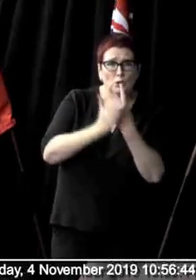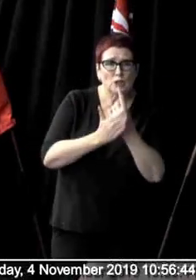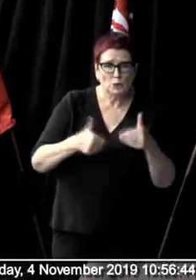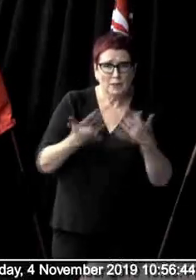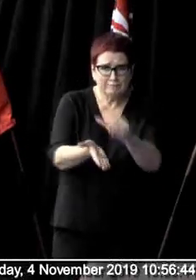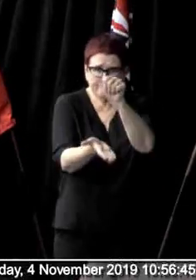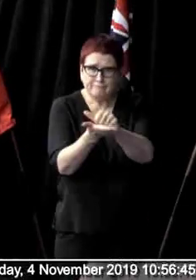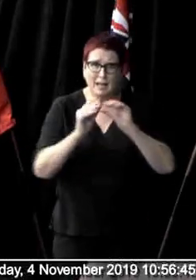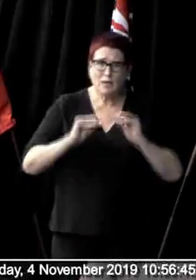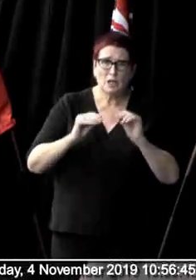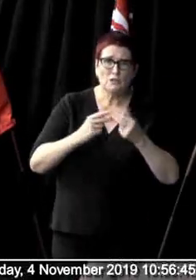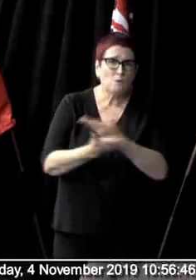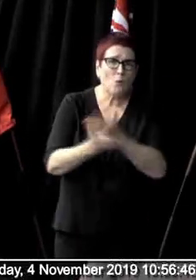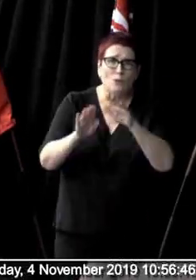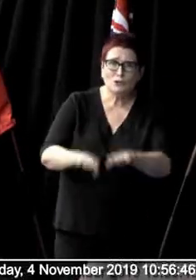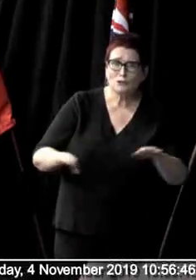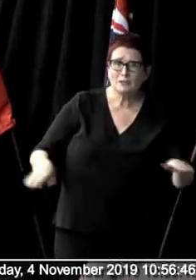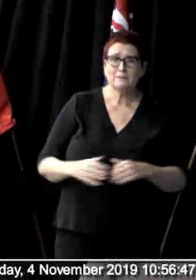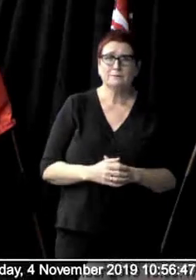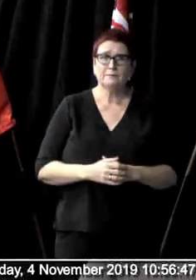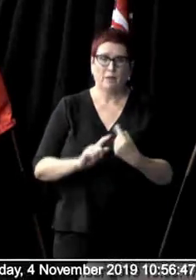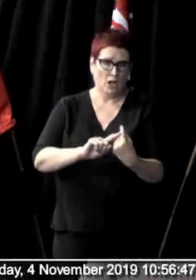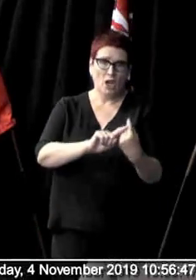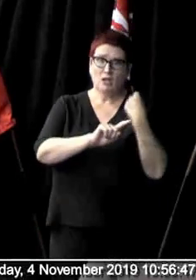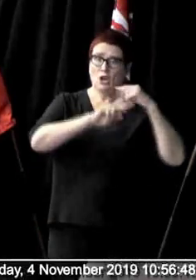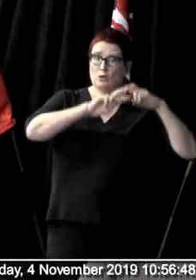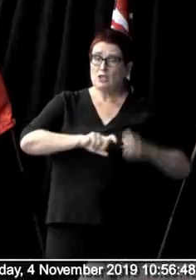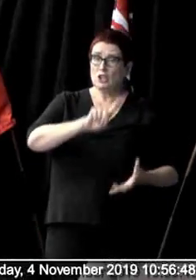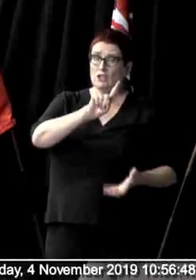and research analysed by the Commission thus far, and information being received